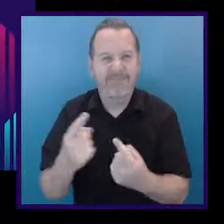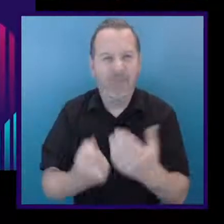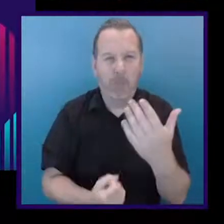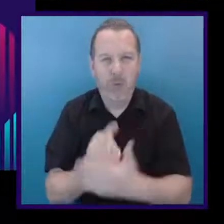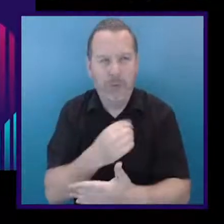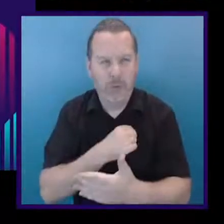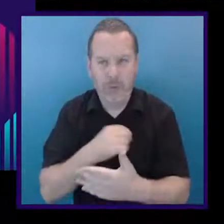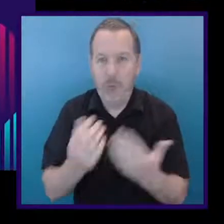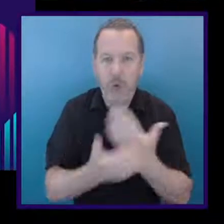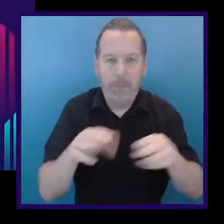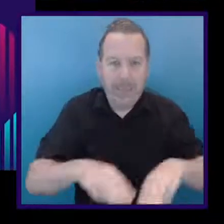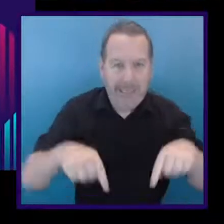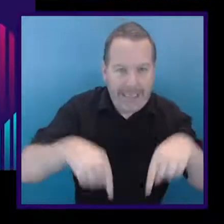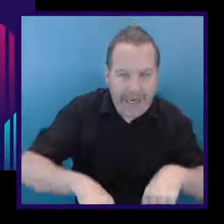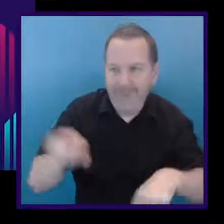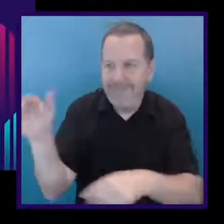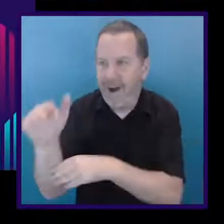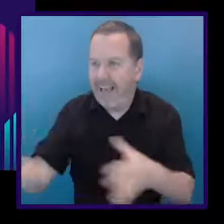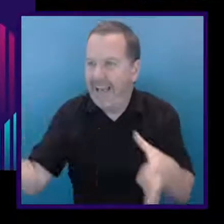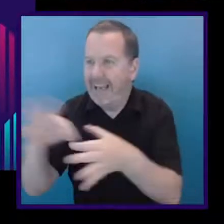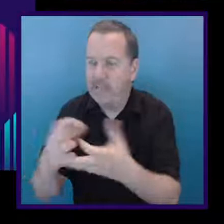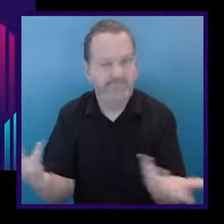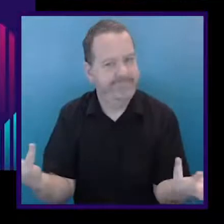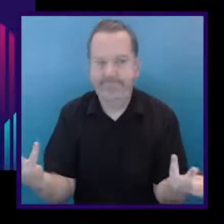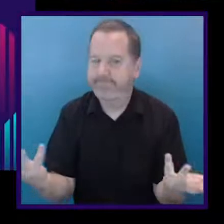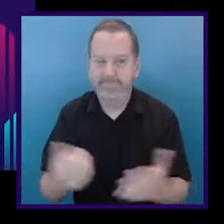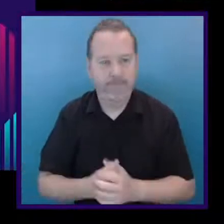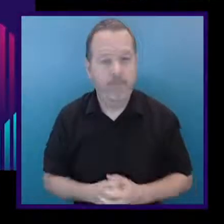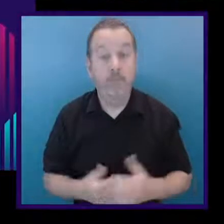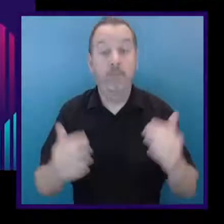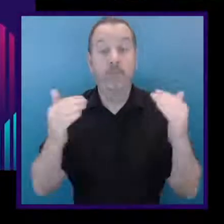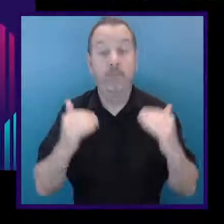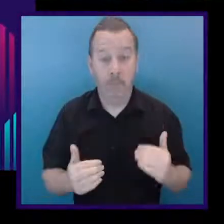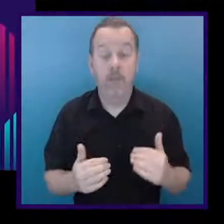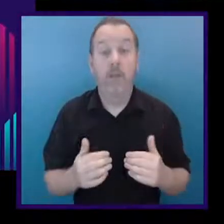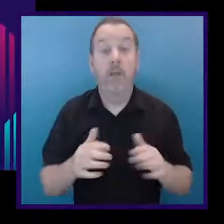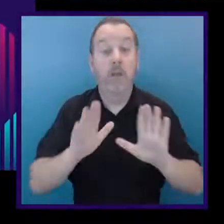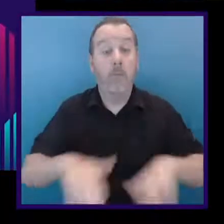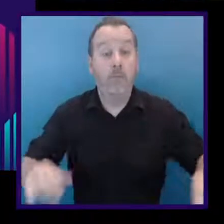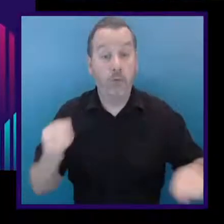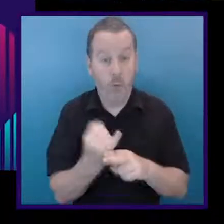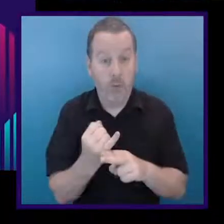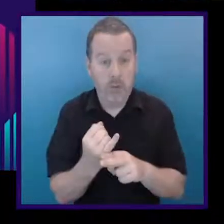In the four out of 10 primary schools which usually teach languages, it will be the class